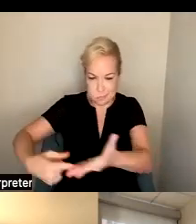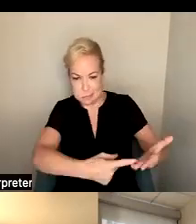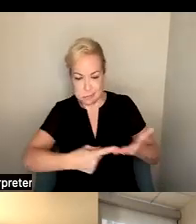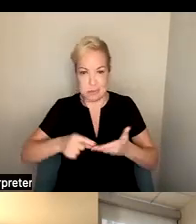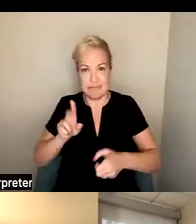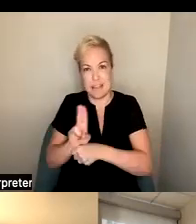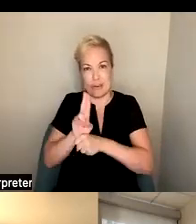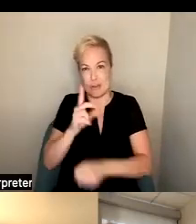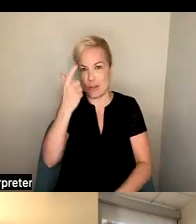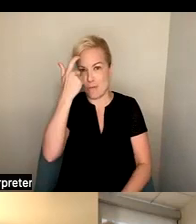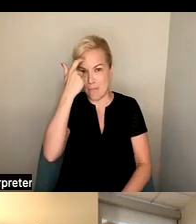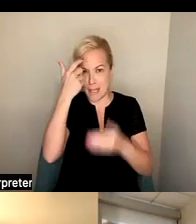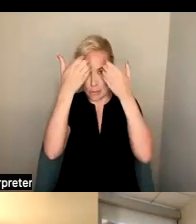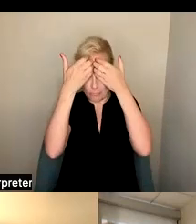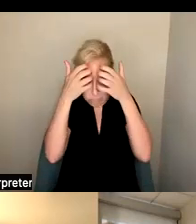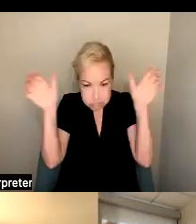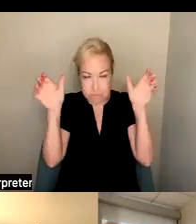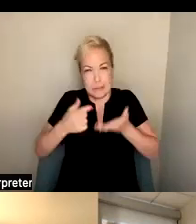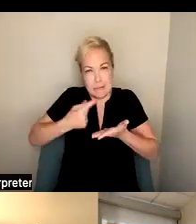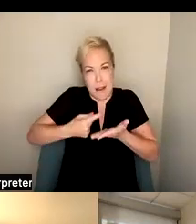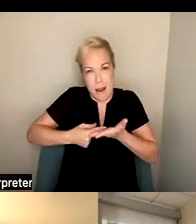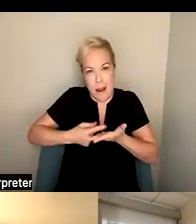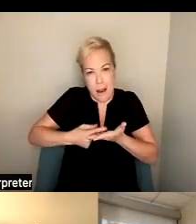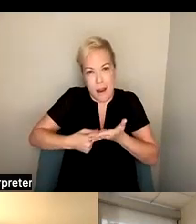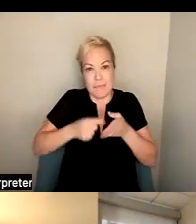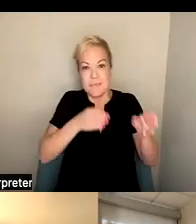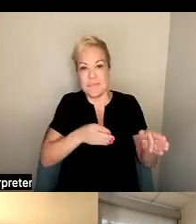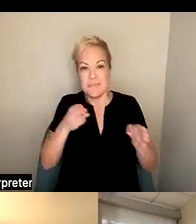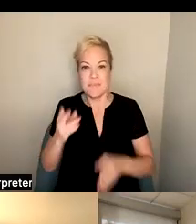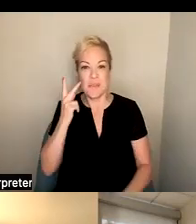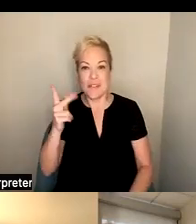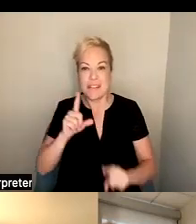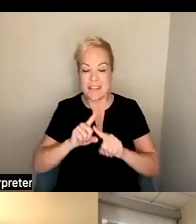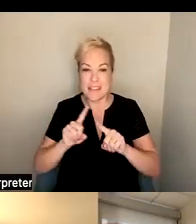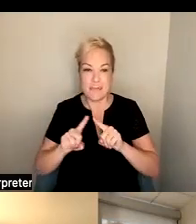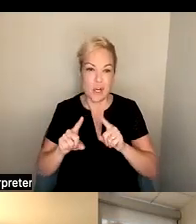We obviously can see that we, the- the long houses and, you know, I've been to exhibits,